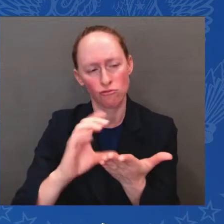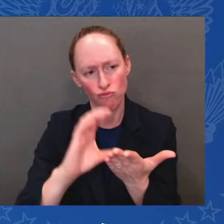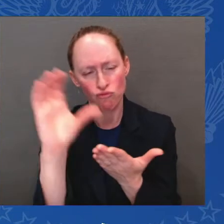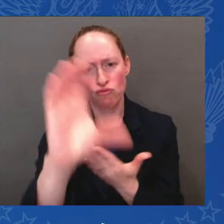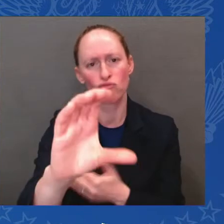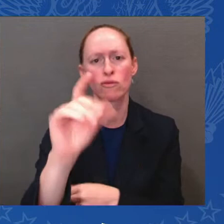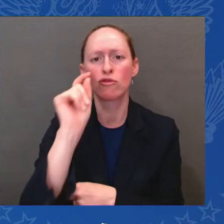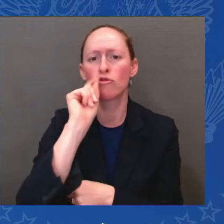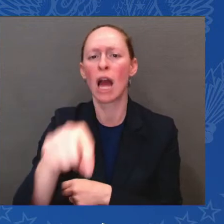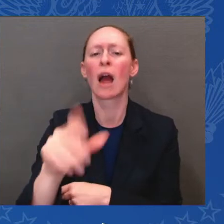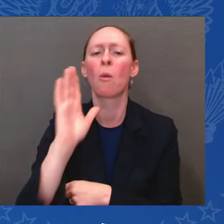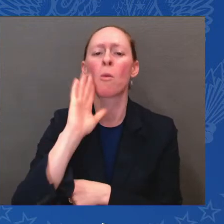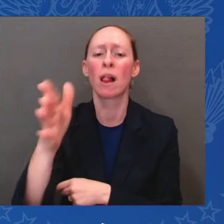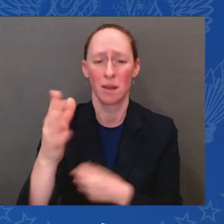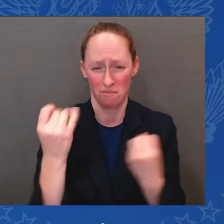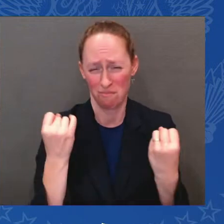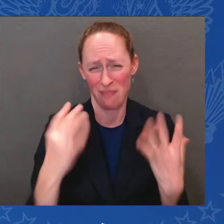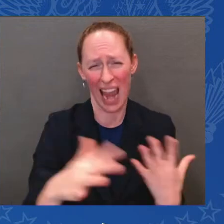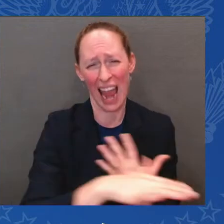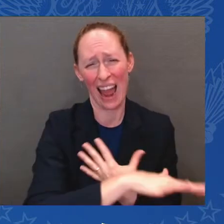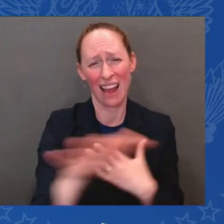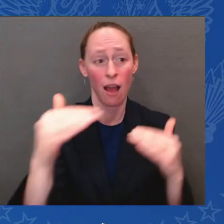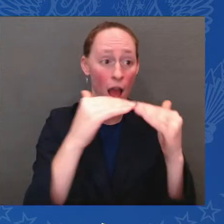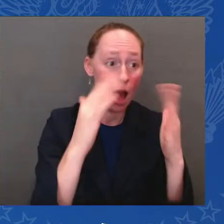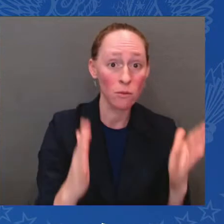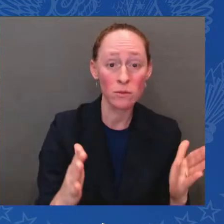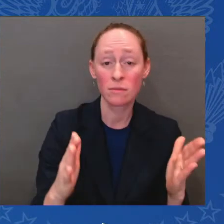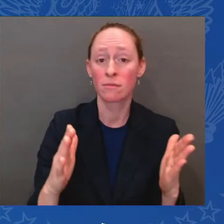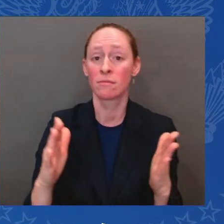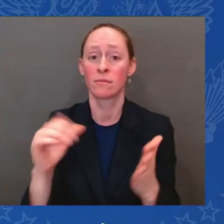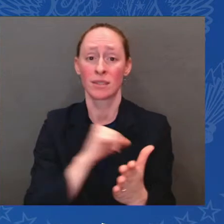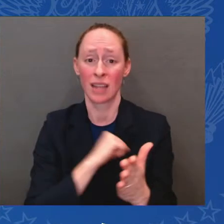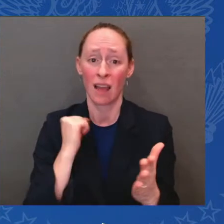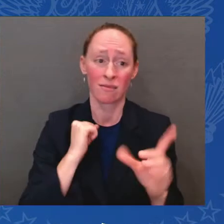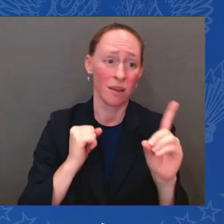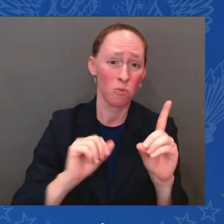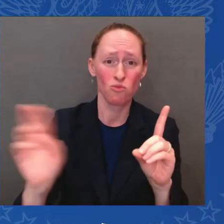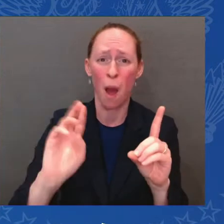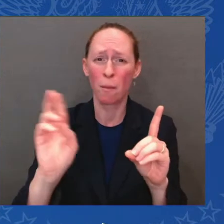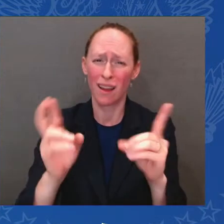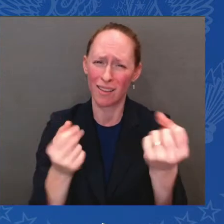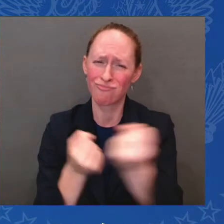Democrat and Republican -- will, for pure political reasons, let more people die needlessly in Ukraine.